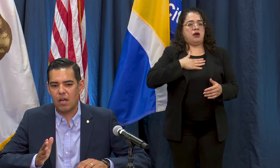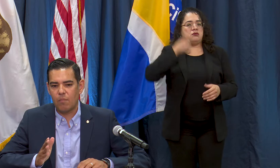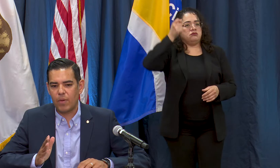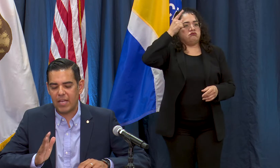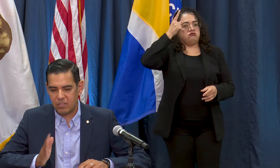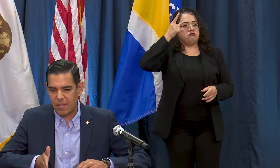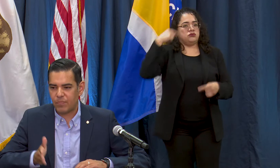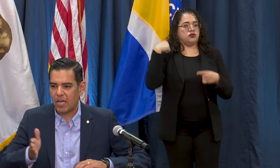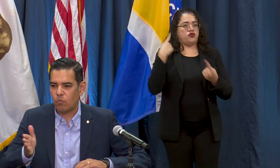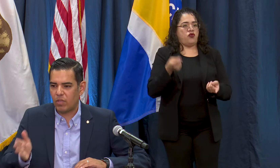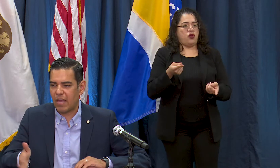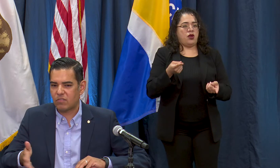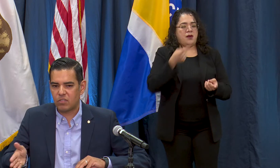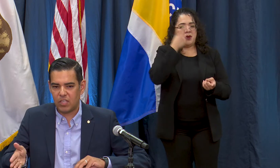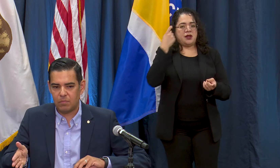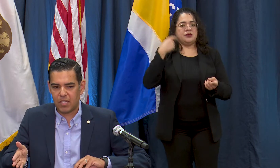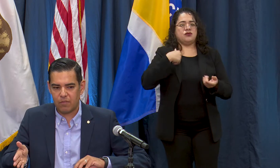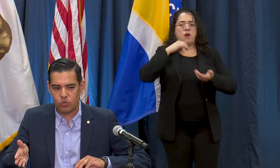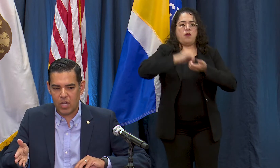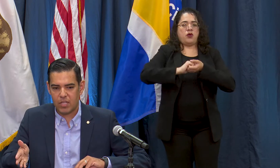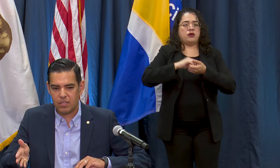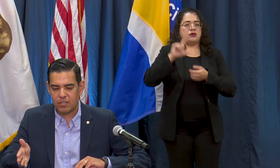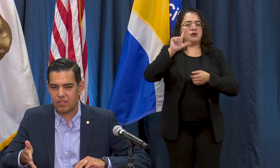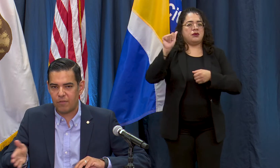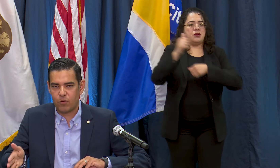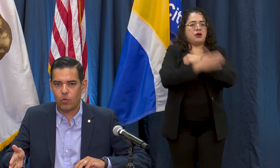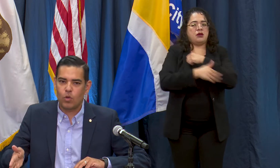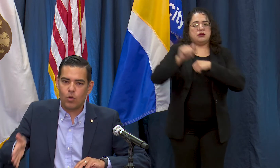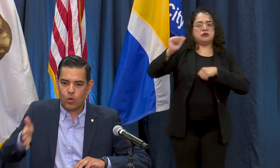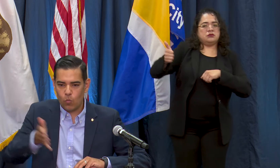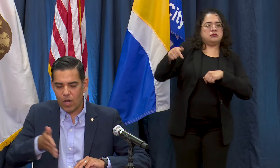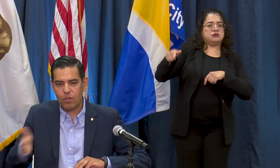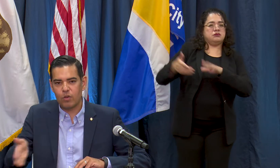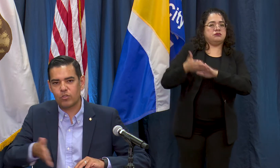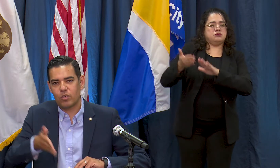except that we've asked the team to kind of try to decipher where those should